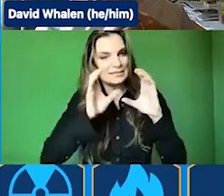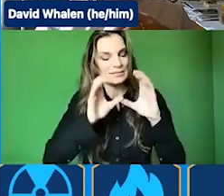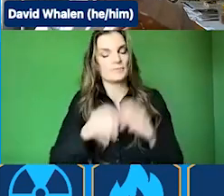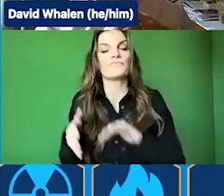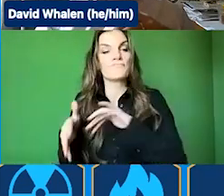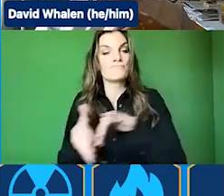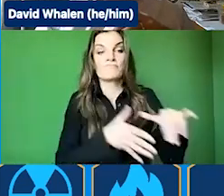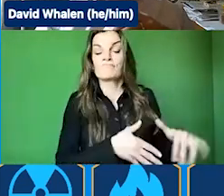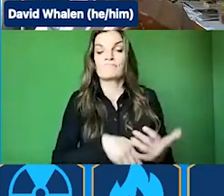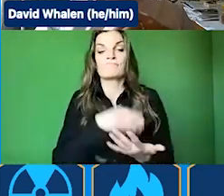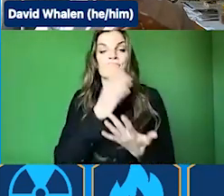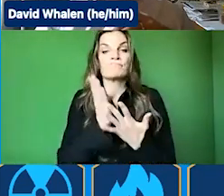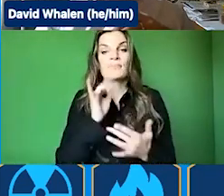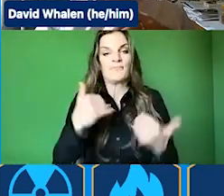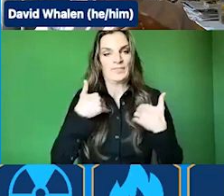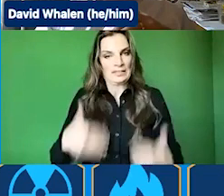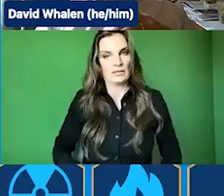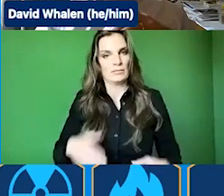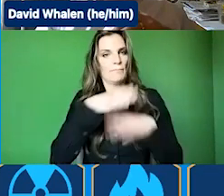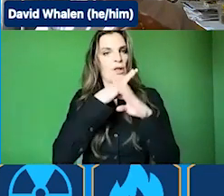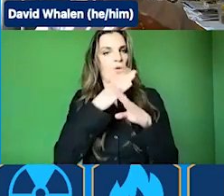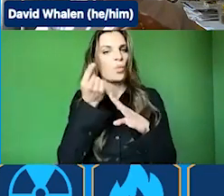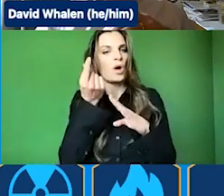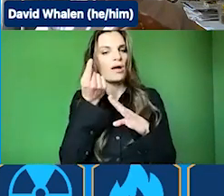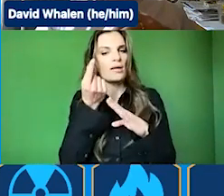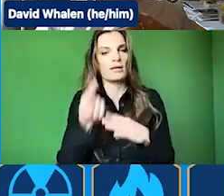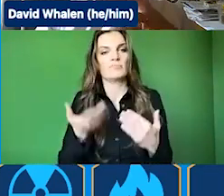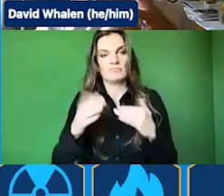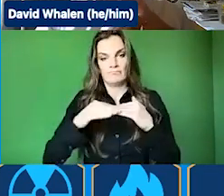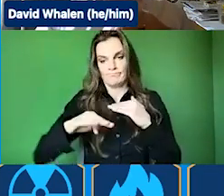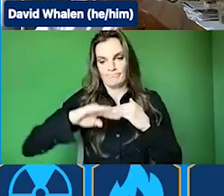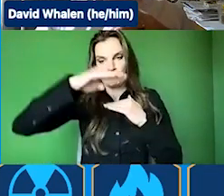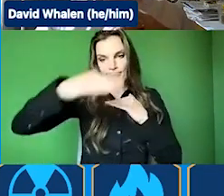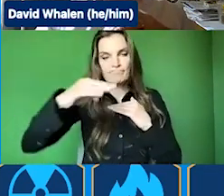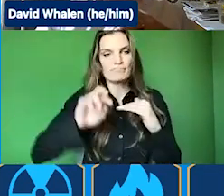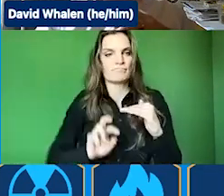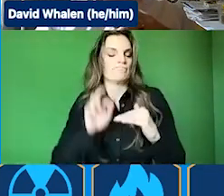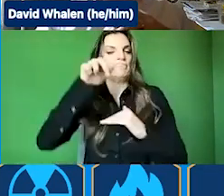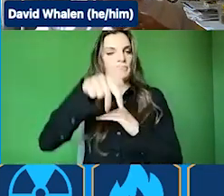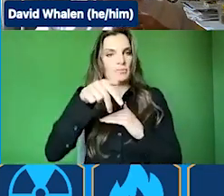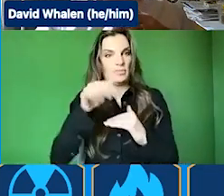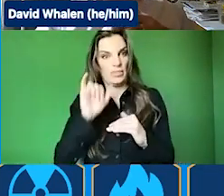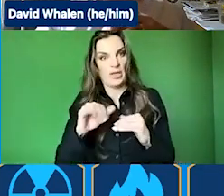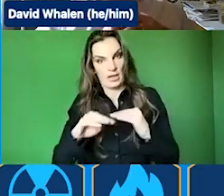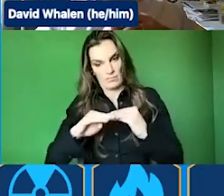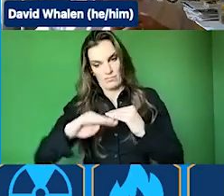Being one inch lip in a store or restaurant or an office for that matter is not just